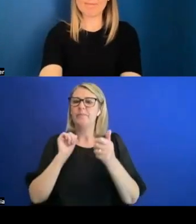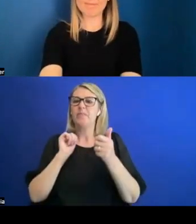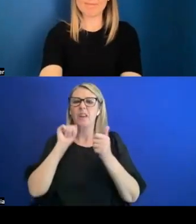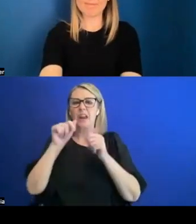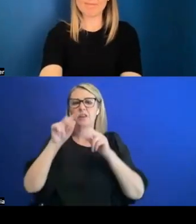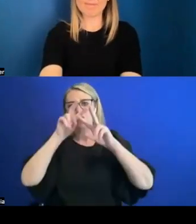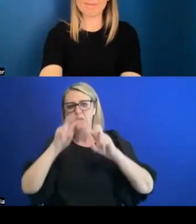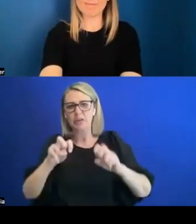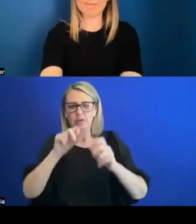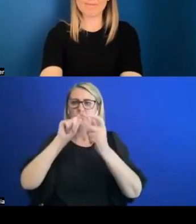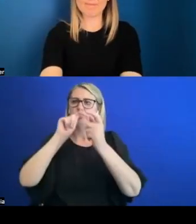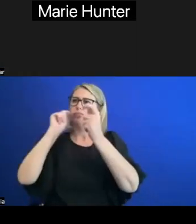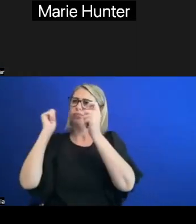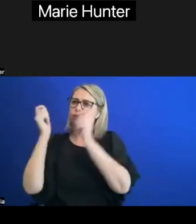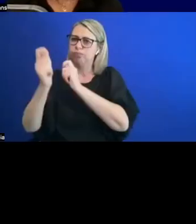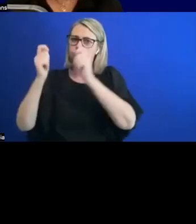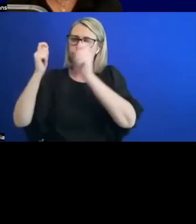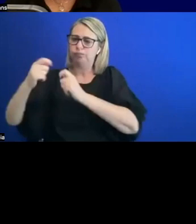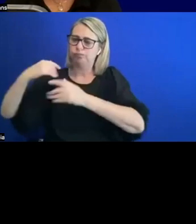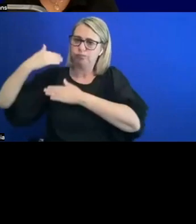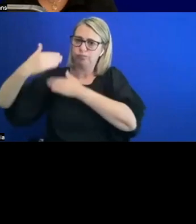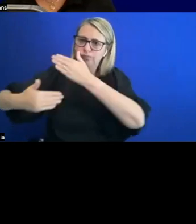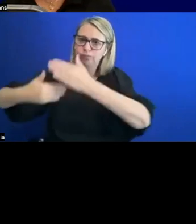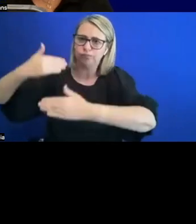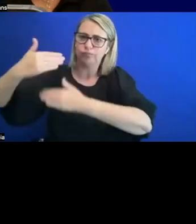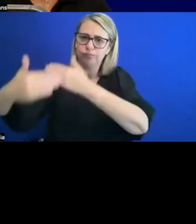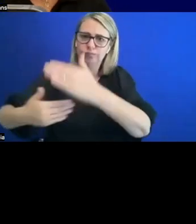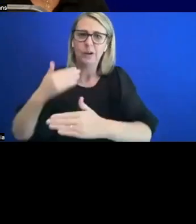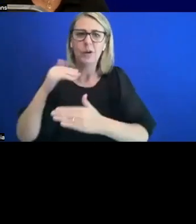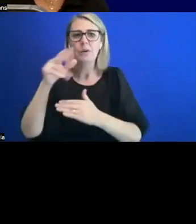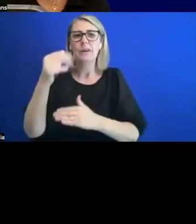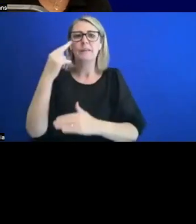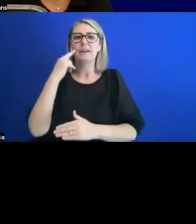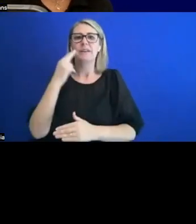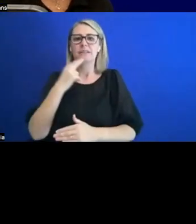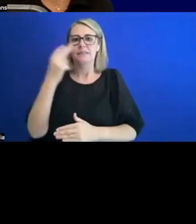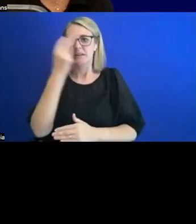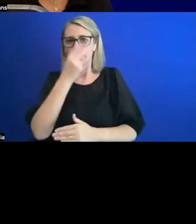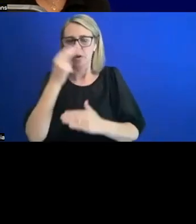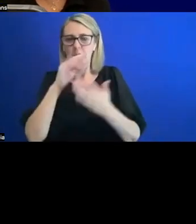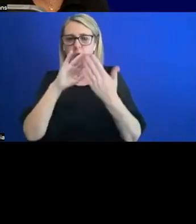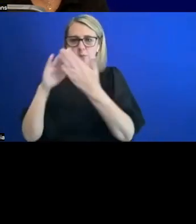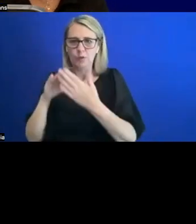clinician, education and deafblind community members, working together to explore its